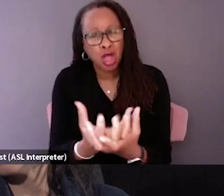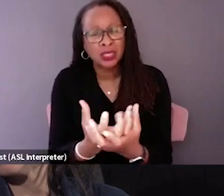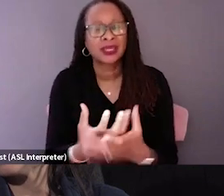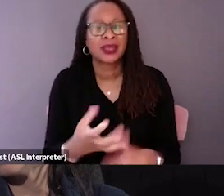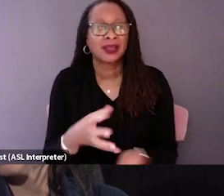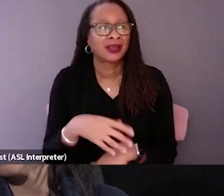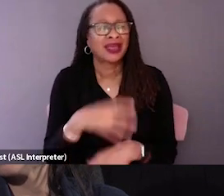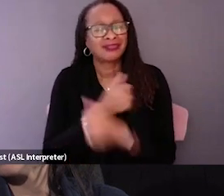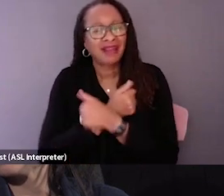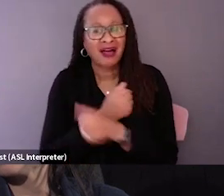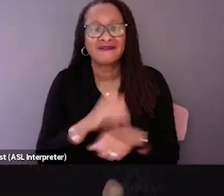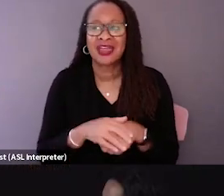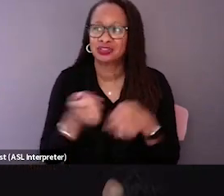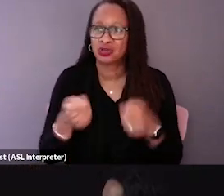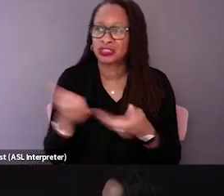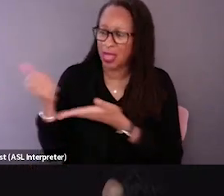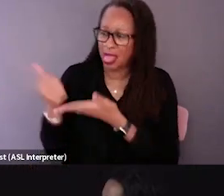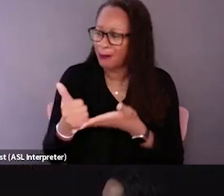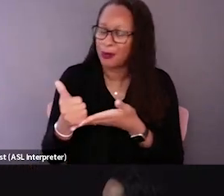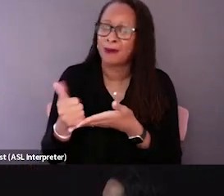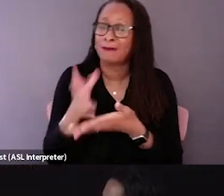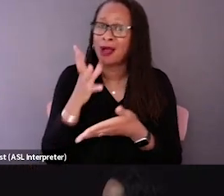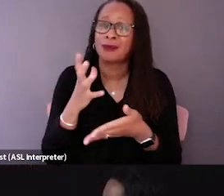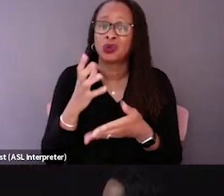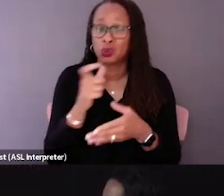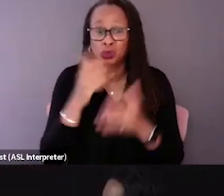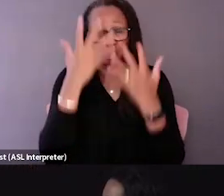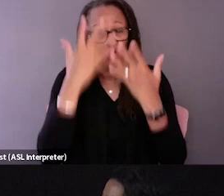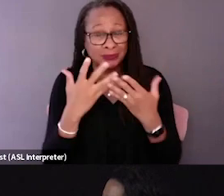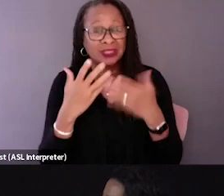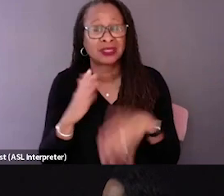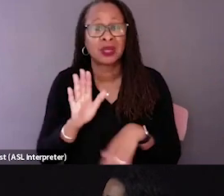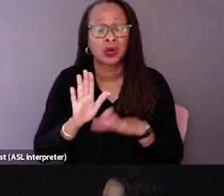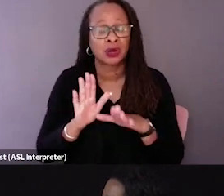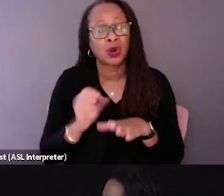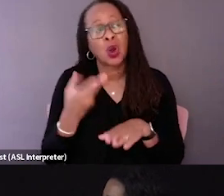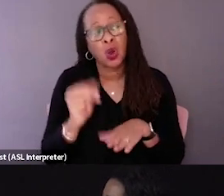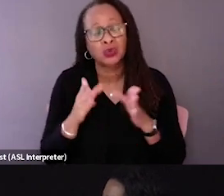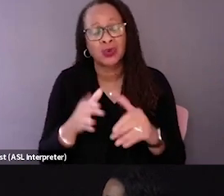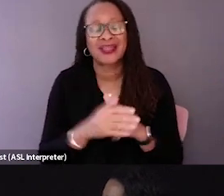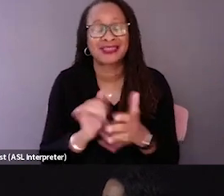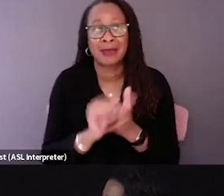who is grieving in her own way. So I think that book is one of my absolute favorites.